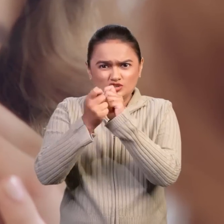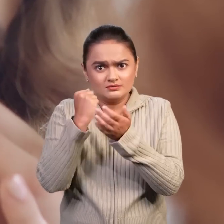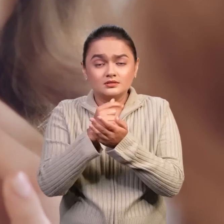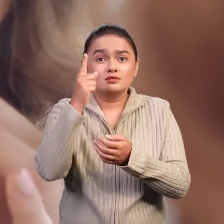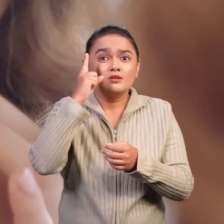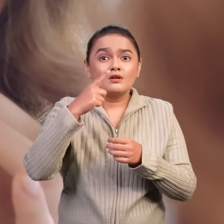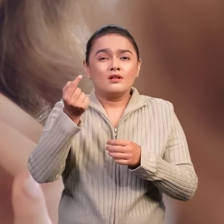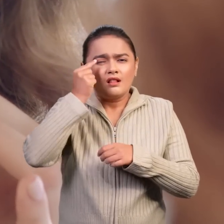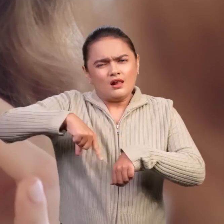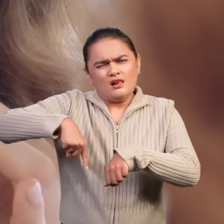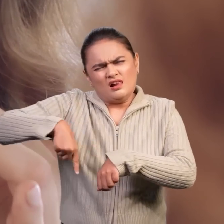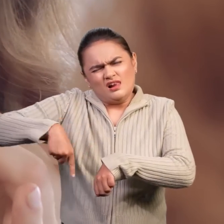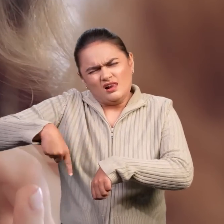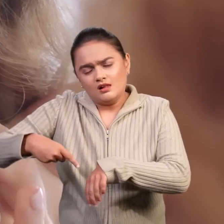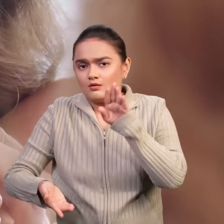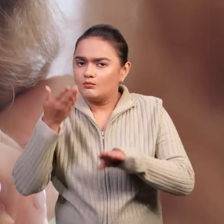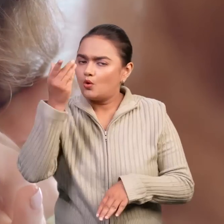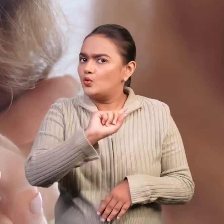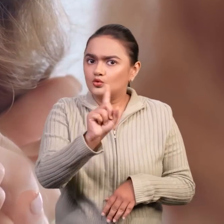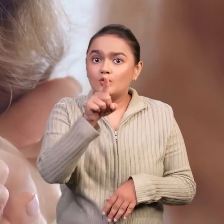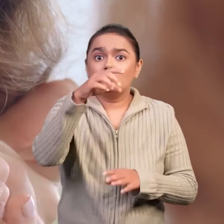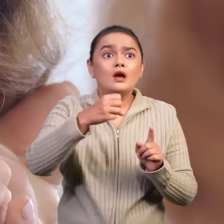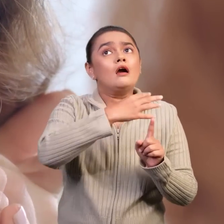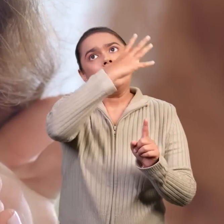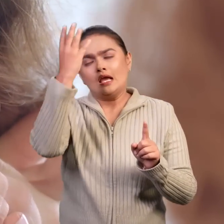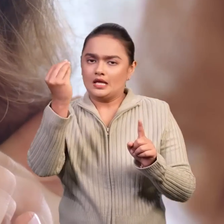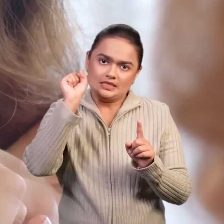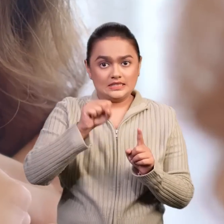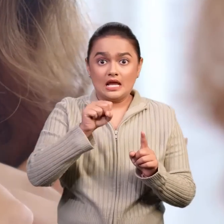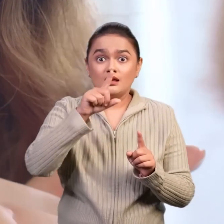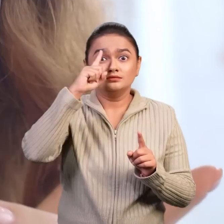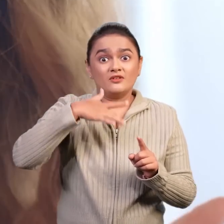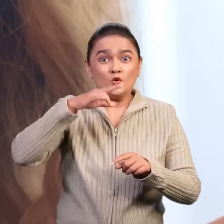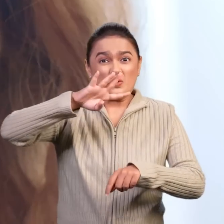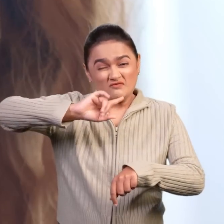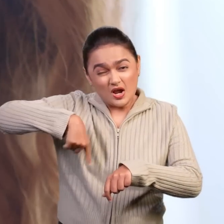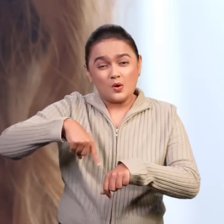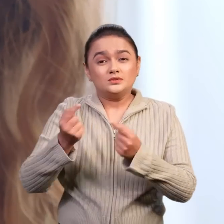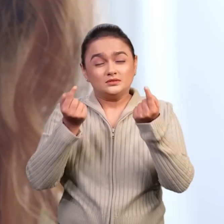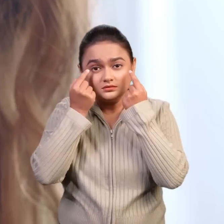You shouldn't be wearing it for a very, very long period of time. You can wear it through the day, but you shouldn't be doing a 24 hour,